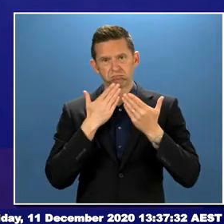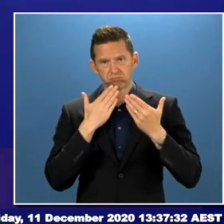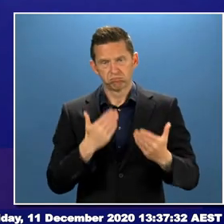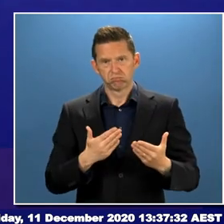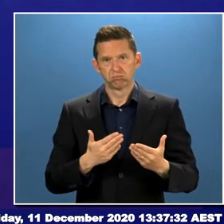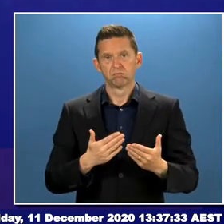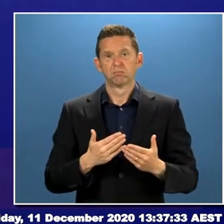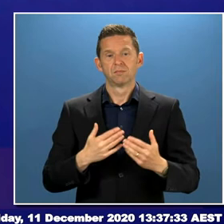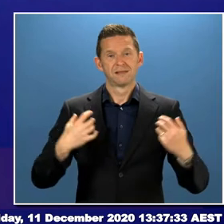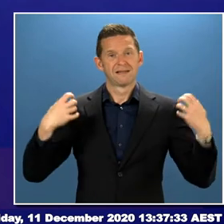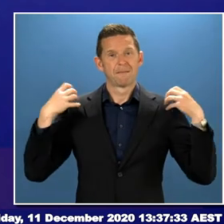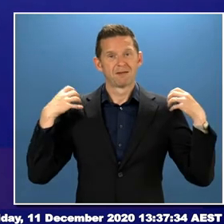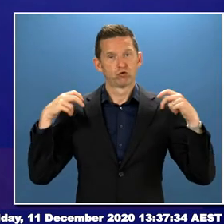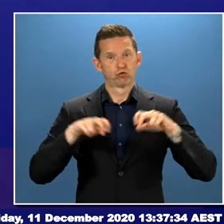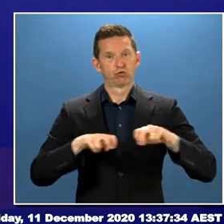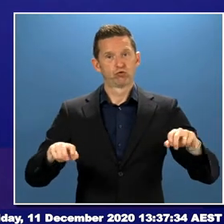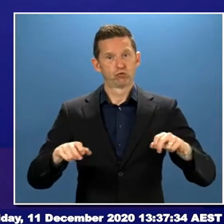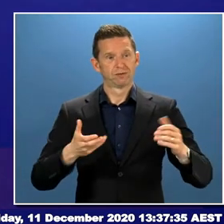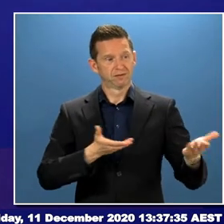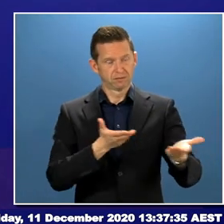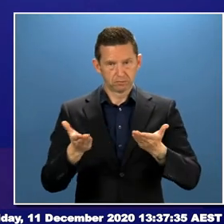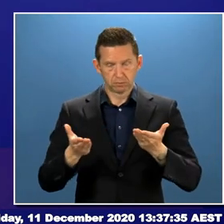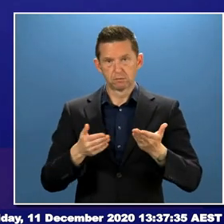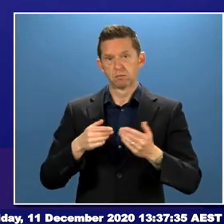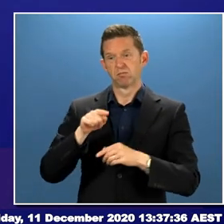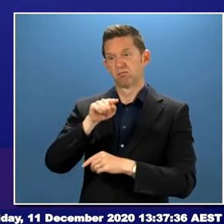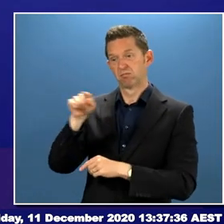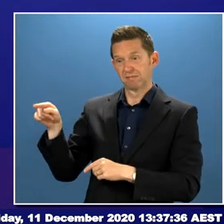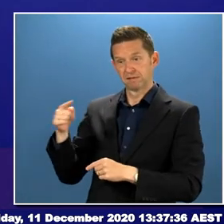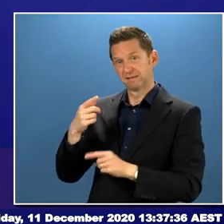Commissioners to the witnesses with disability who have shared their